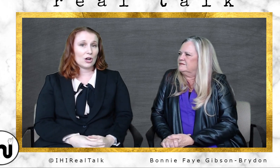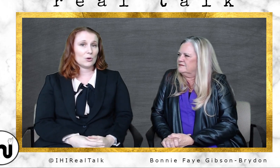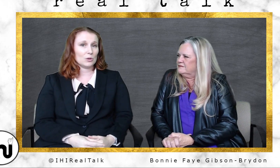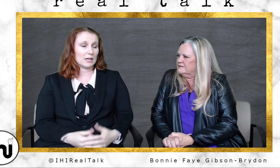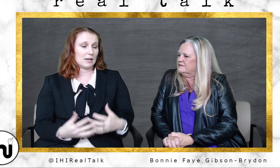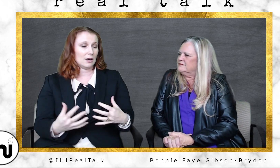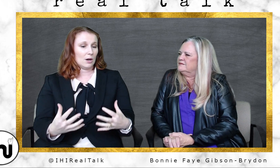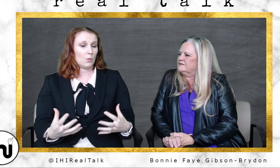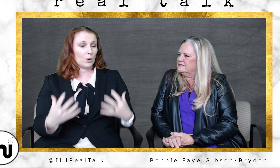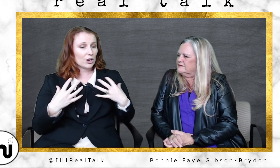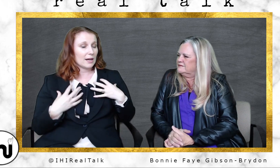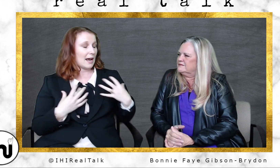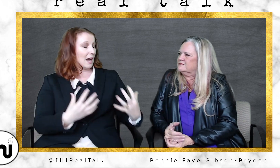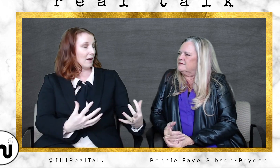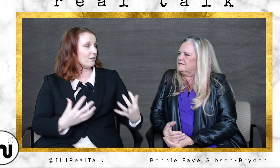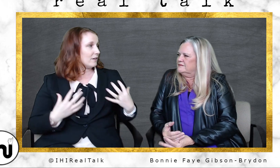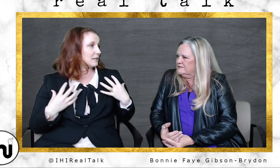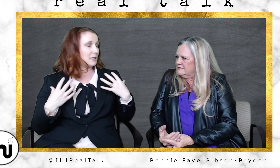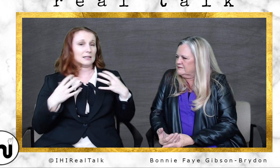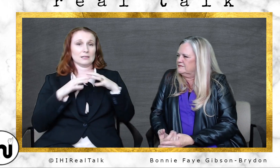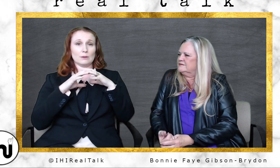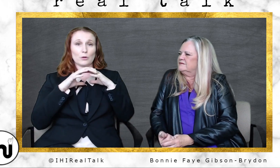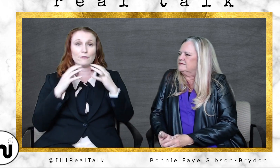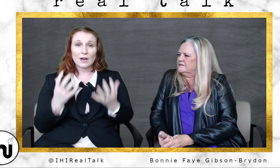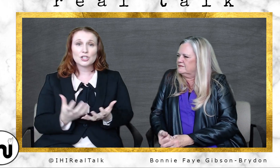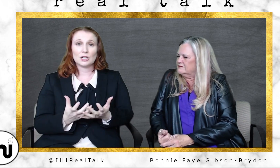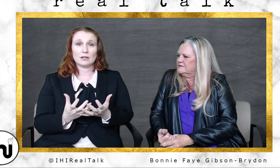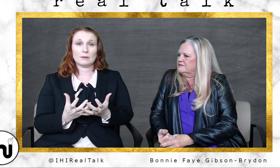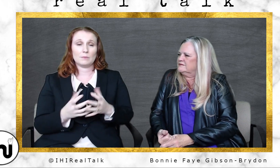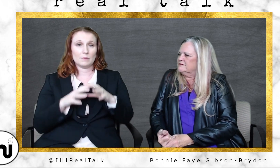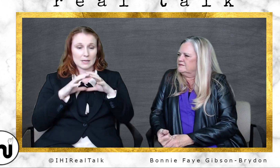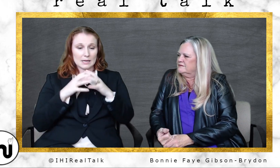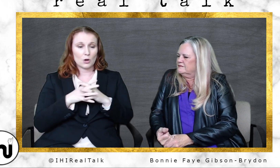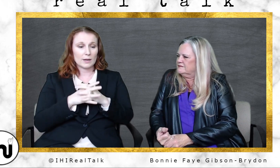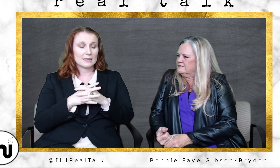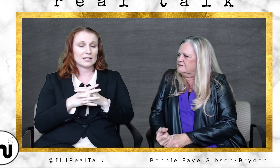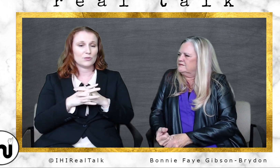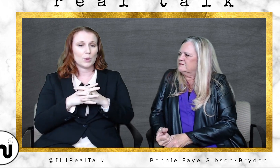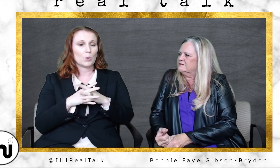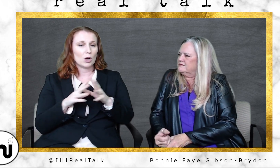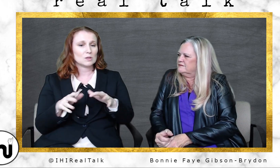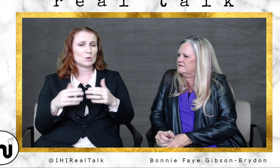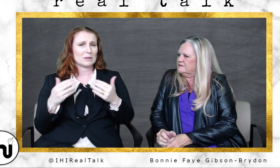only we're gonna be as a profession be cohesive, but we're also going to be